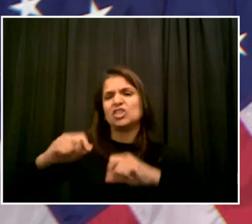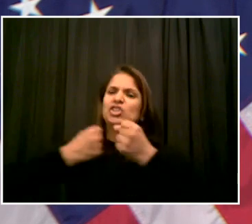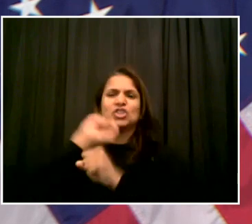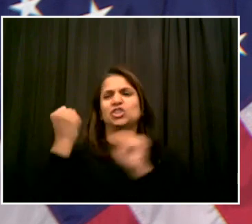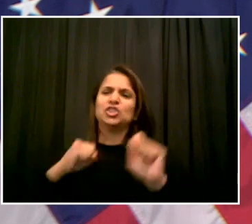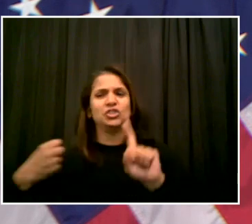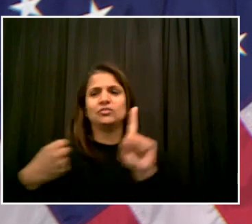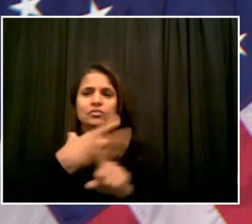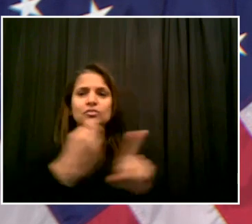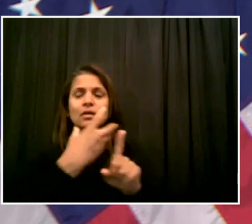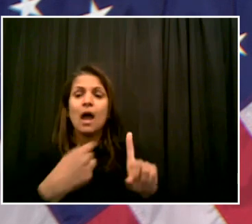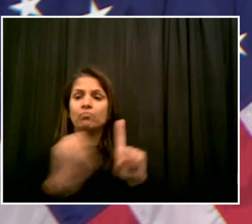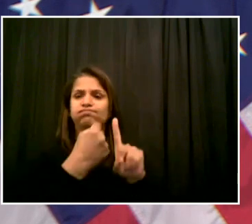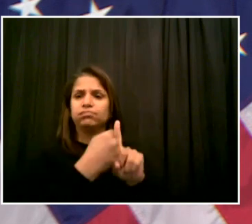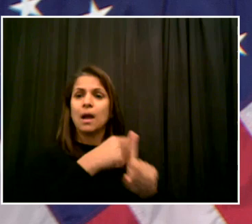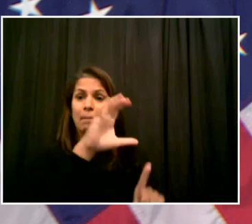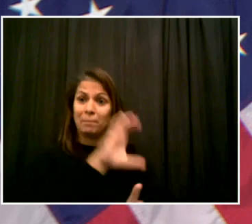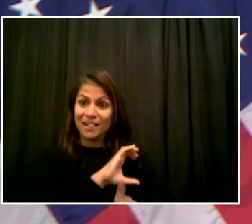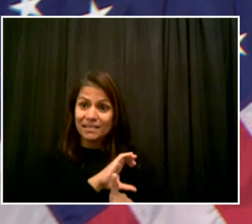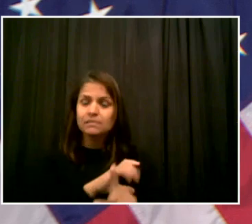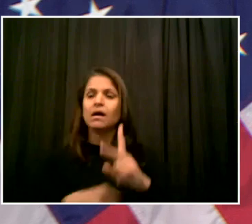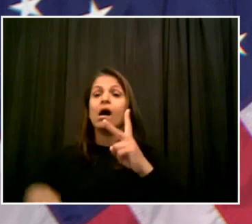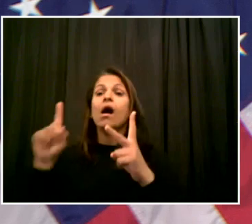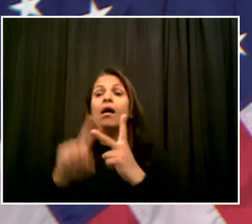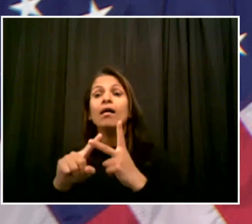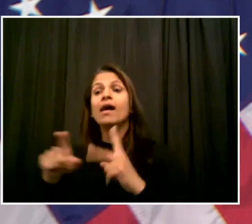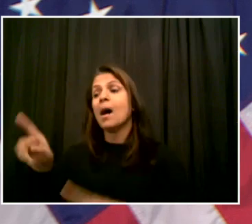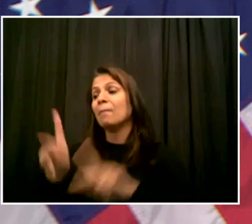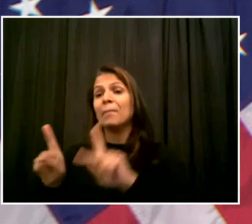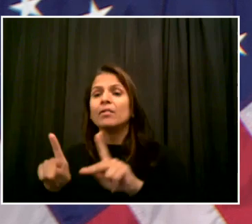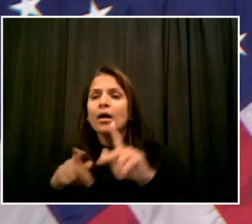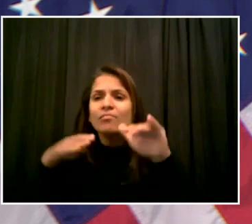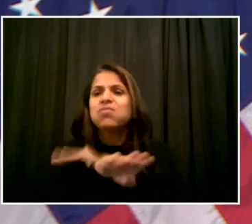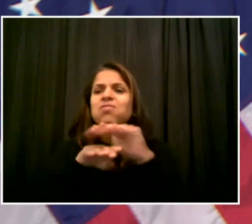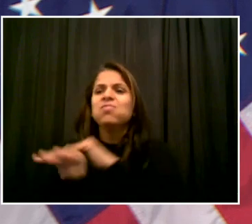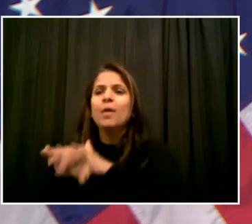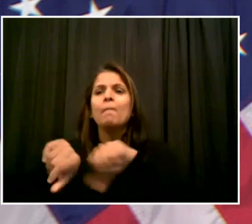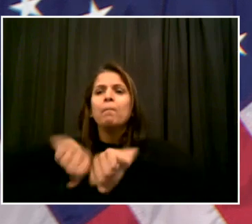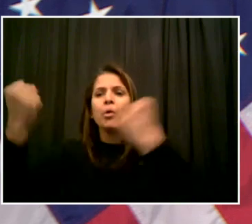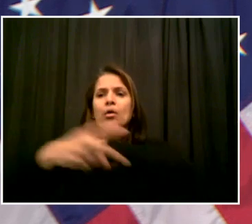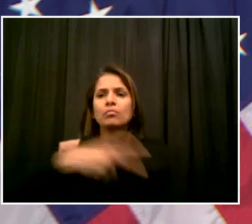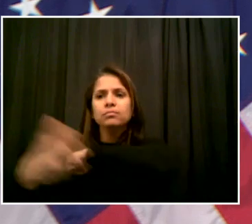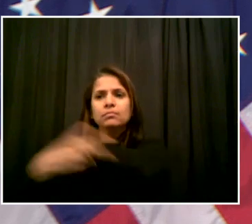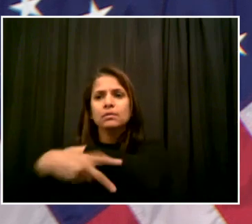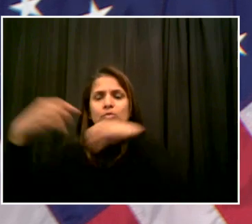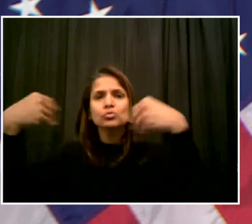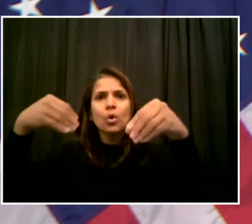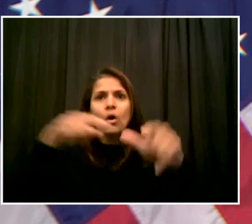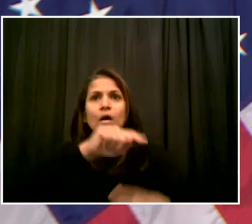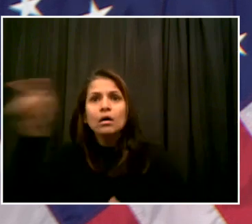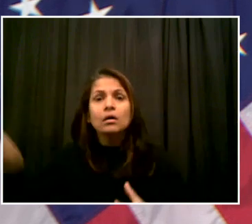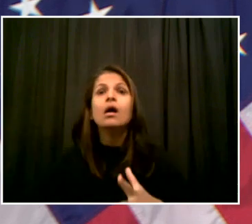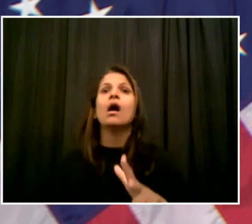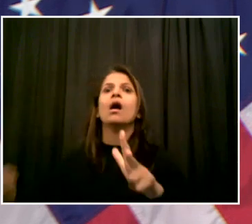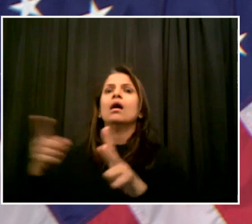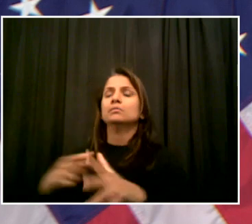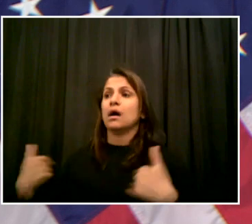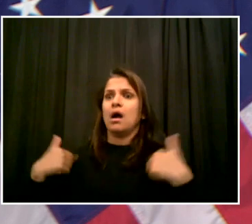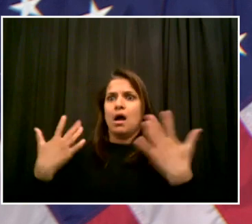HOME TRYING TO CATCH A COUPLE HOURS OF SLEEP. I AM AWARE OF EVERY SINGLE ATTACK OF YOU